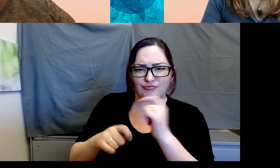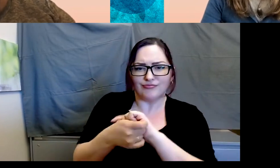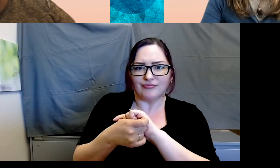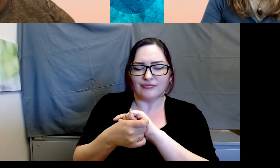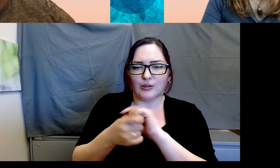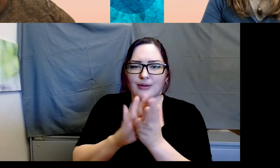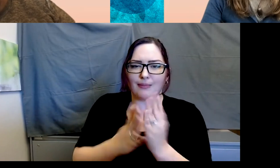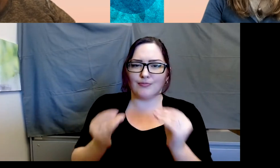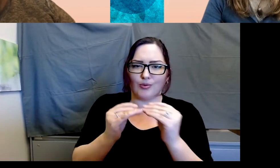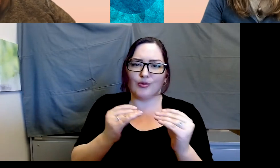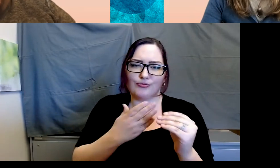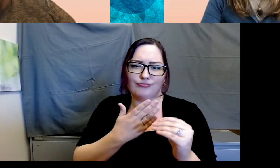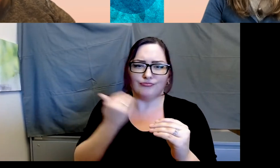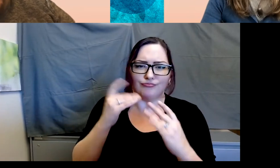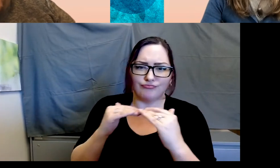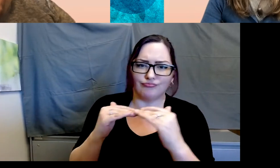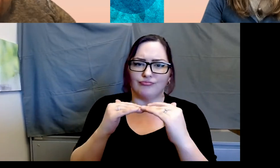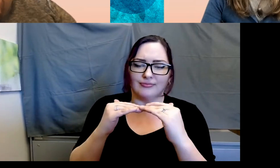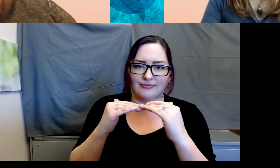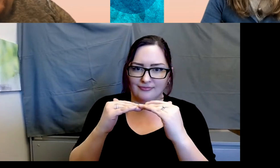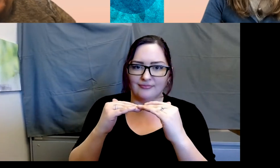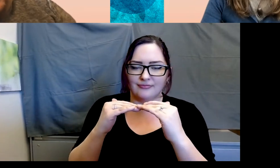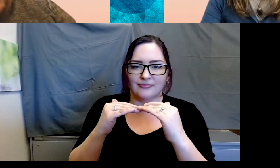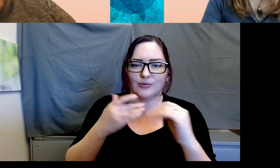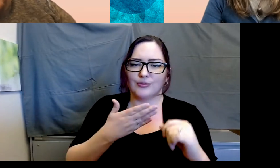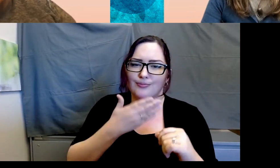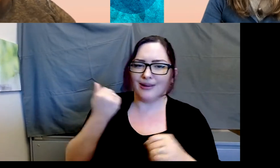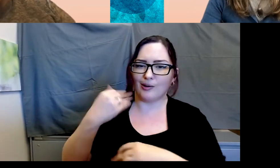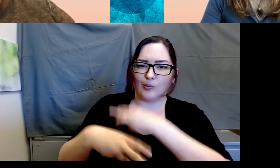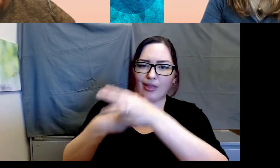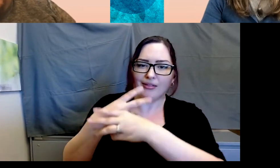So I'm very excited to get us going and get us started.